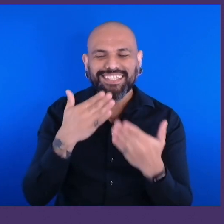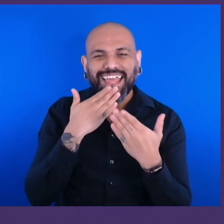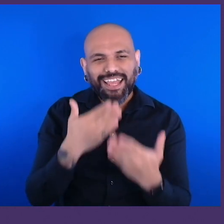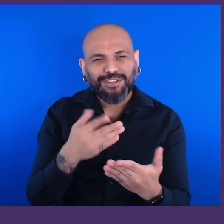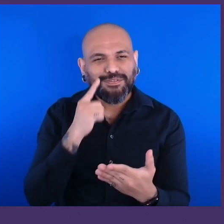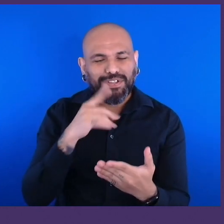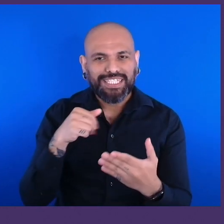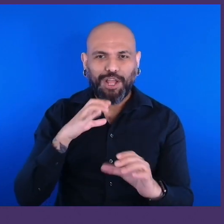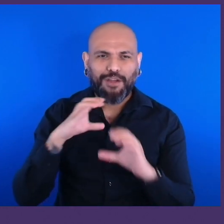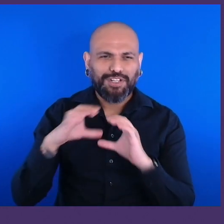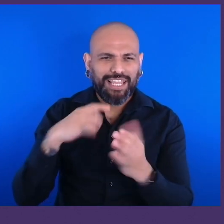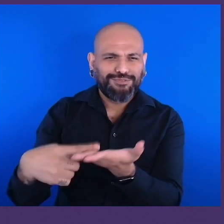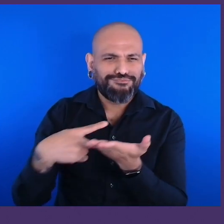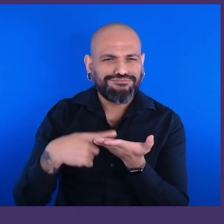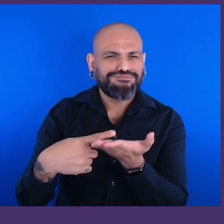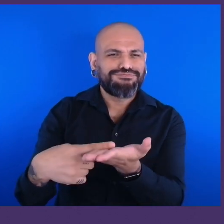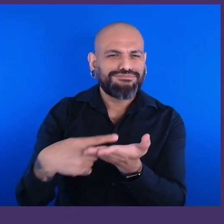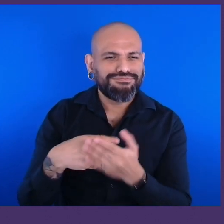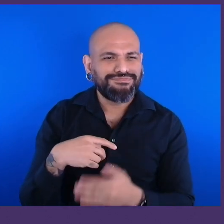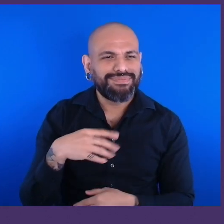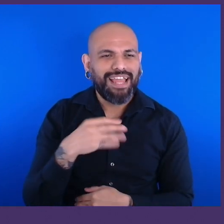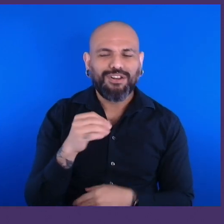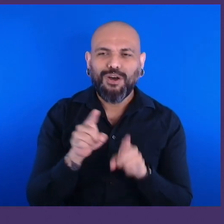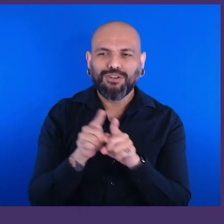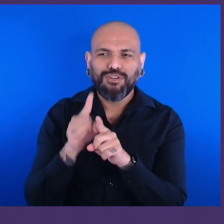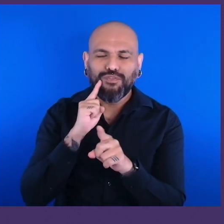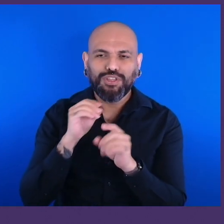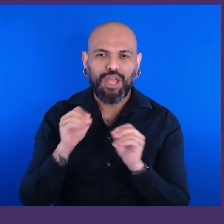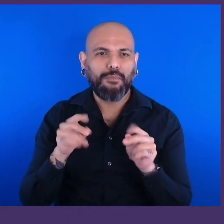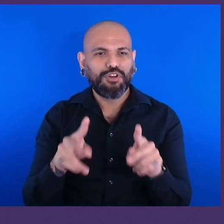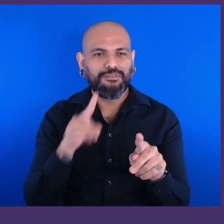and for the opportunity for us all to dig in and think